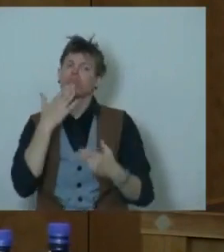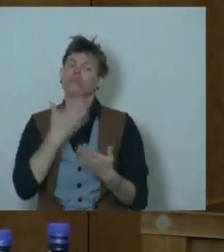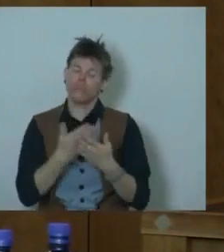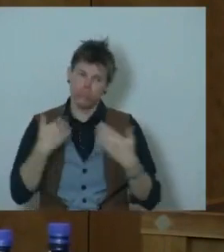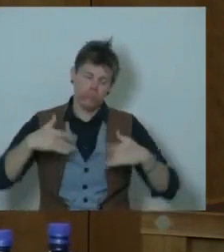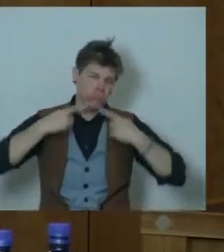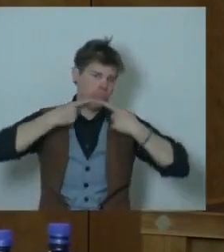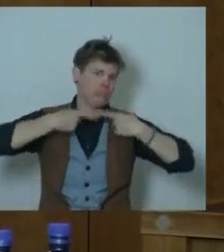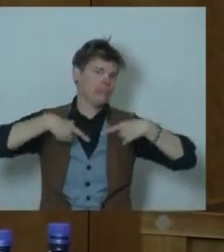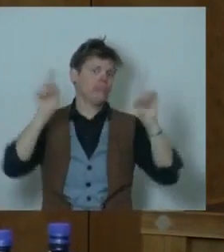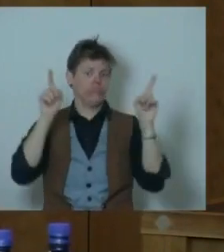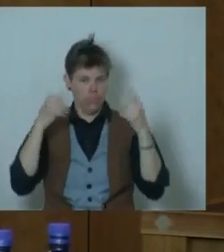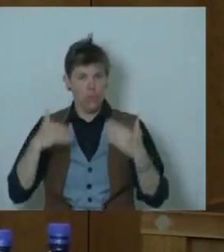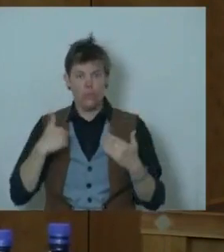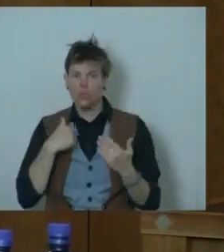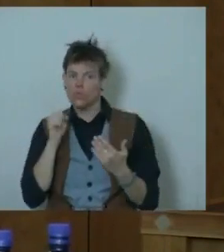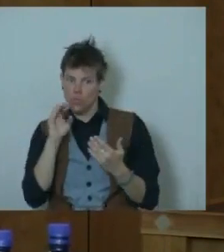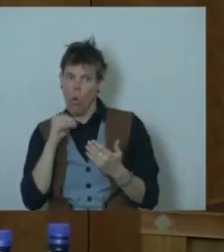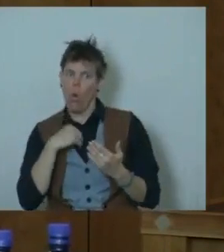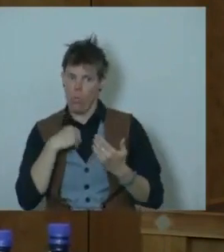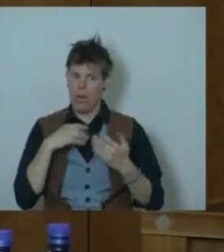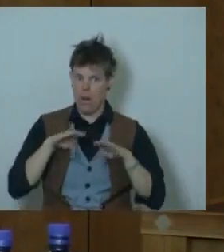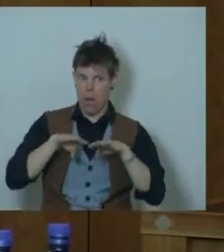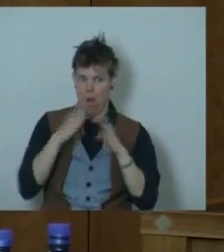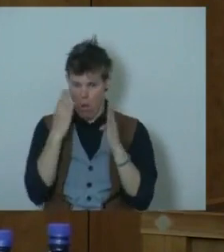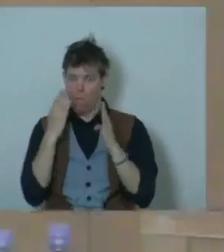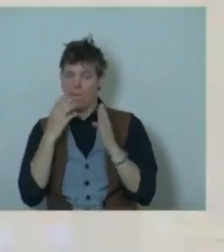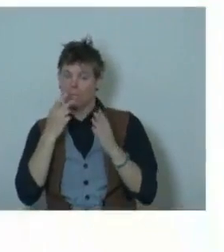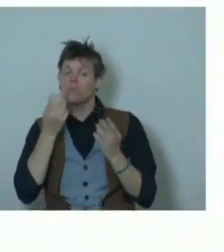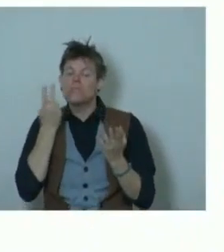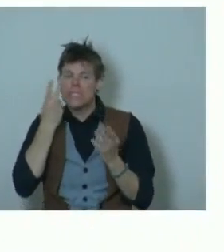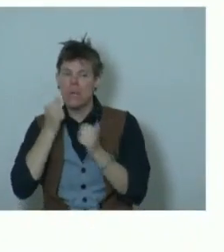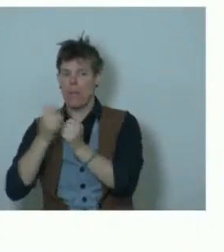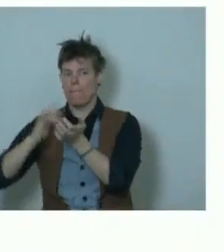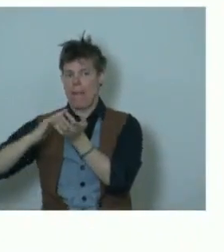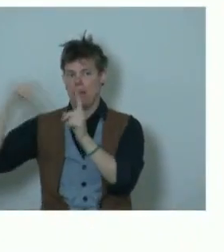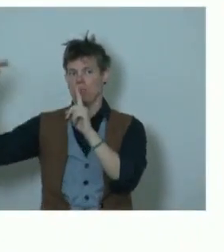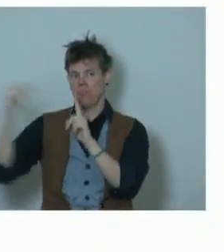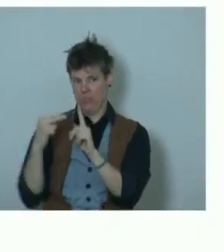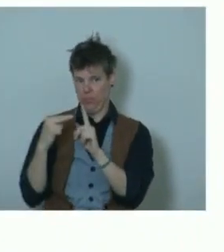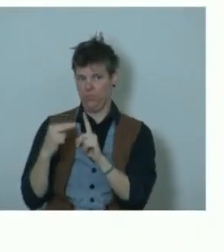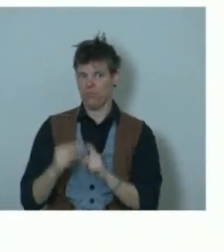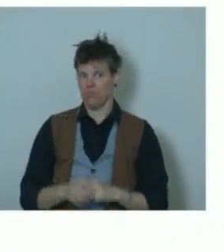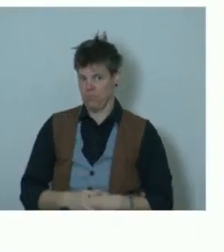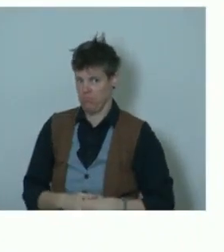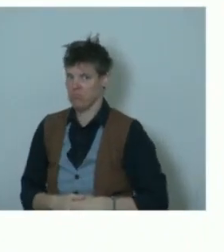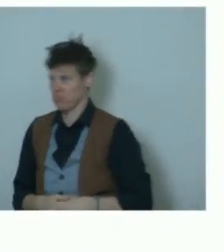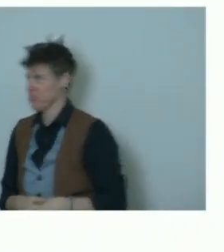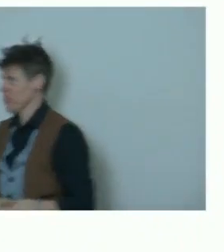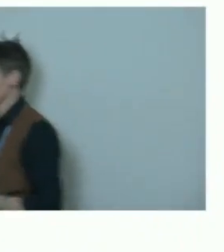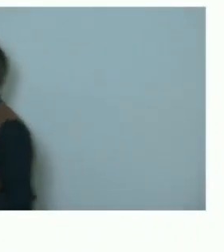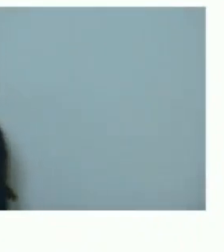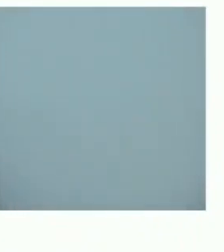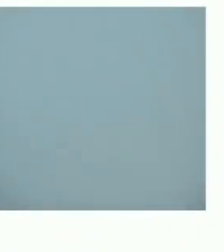THAT HAS TO BE IN PLACE AND FULLY STAFFED HAS TO BE FULLY EFFECTIVE FOR ANY KIND OF REOPENING.